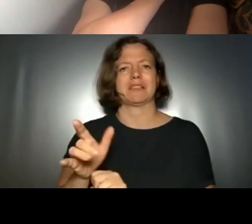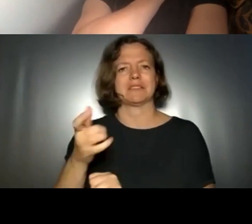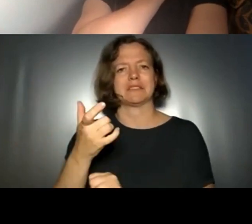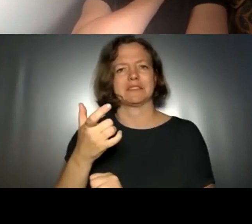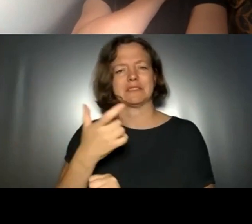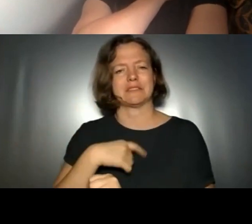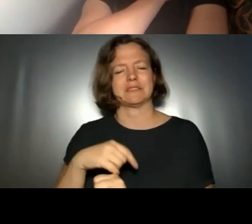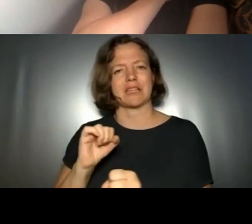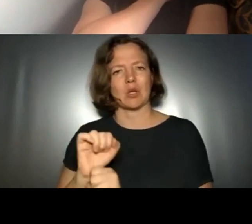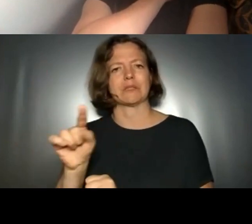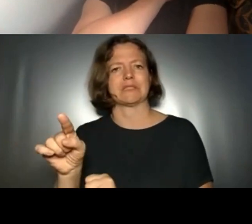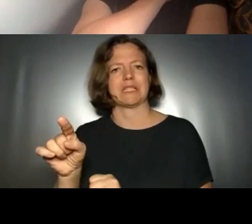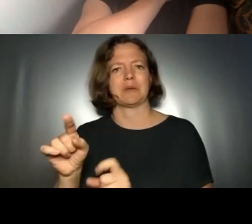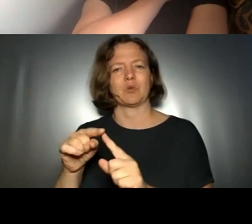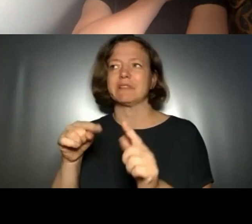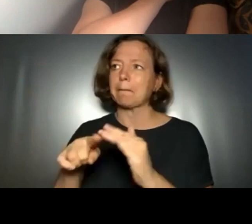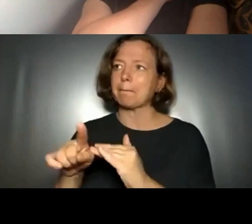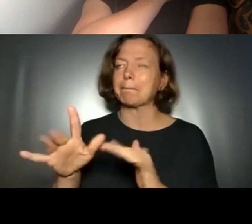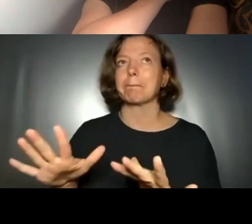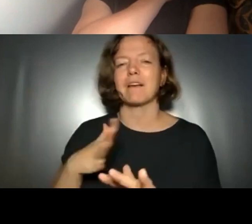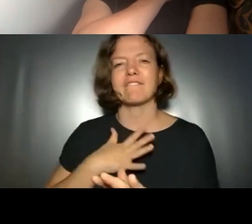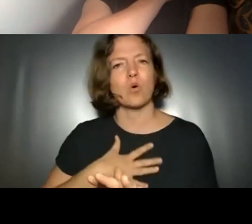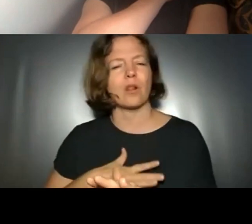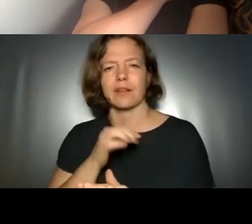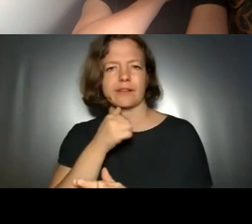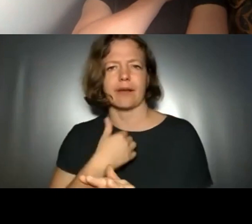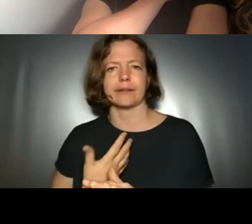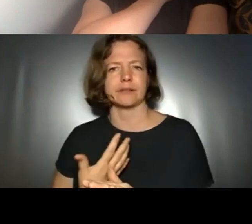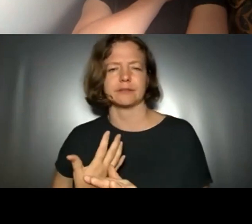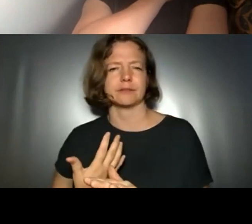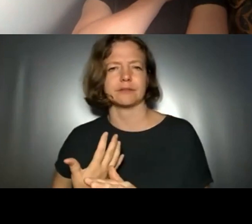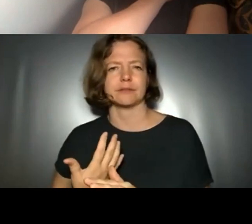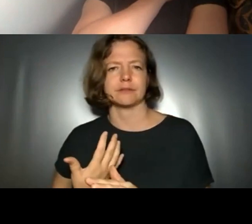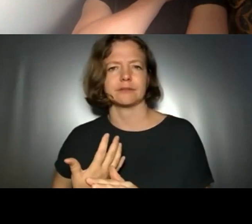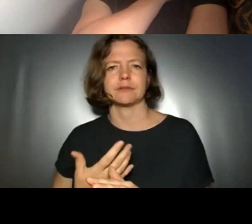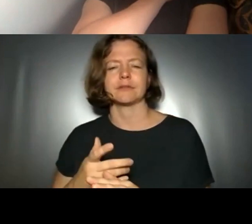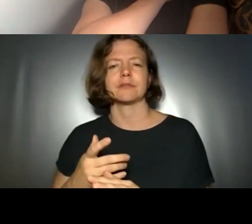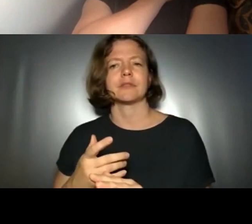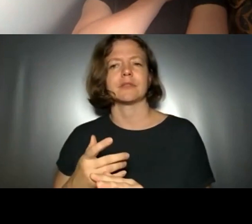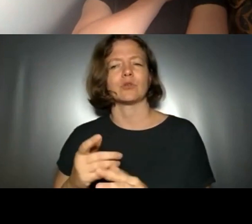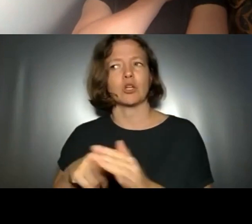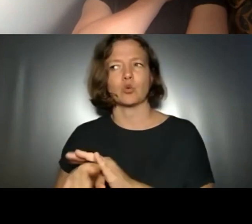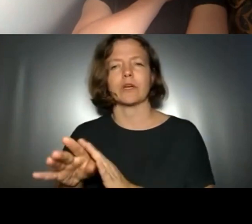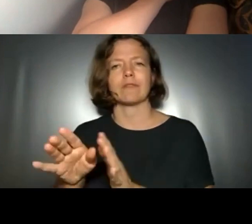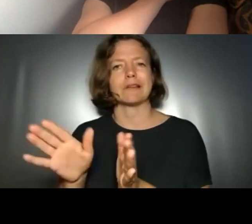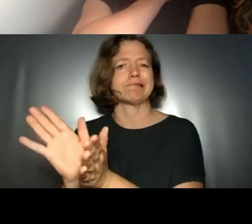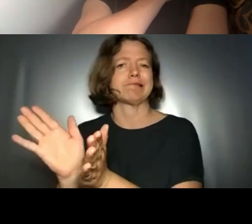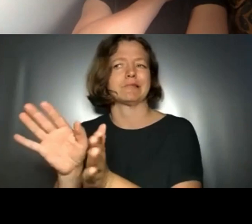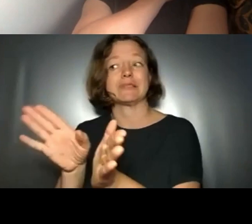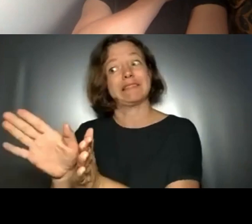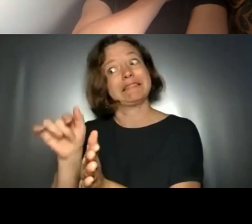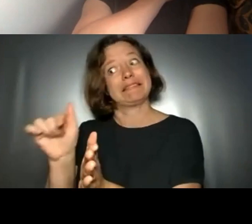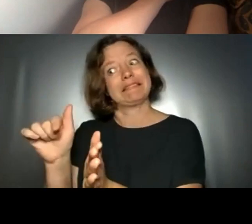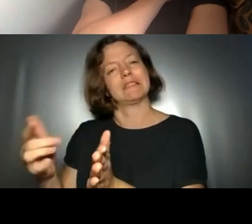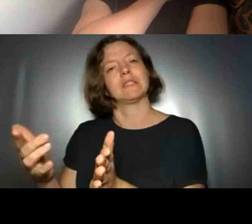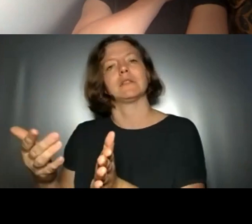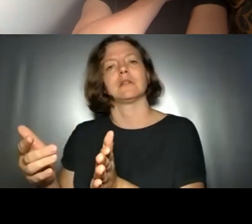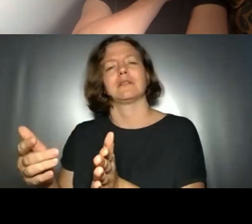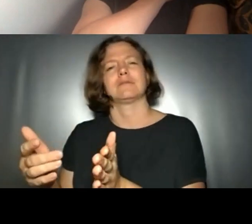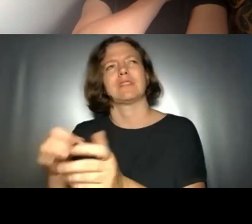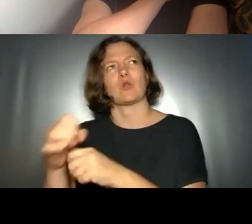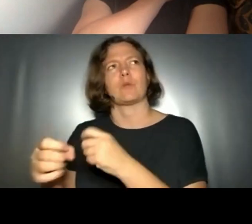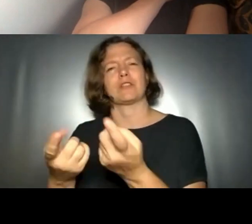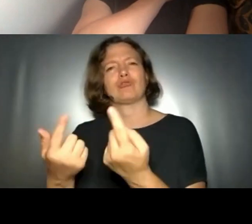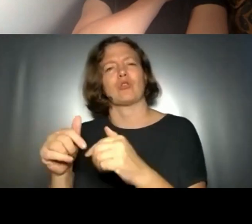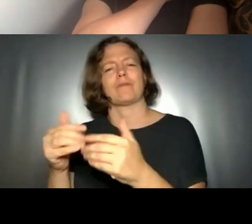And to actually hold that space and to try to create a barrier for those people coming into that space